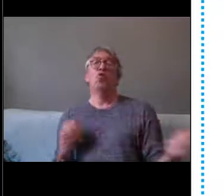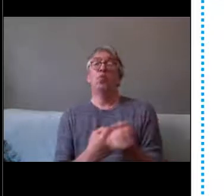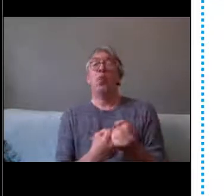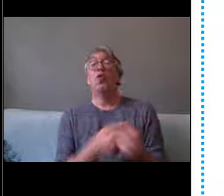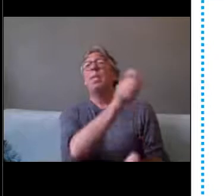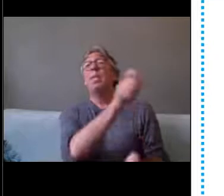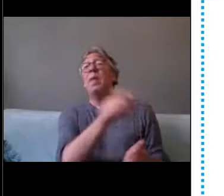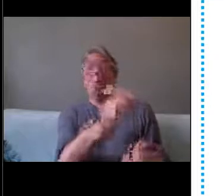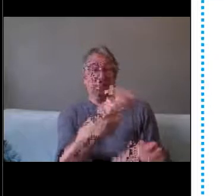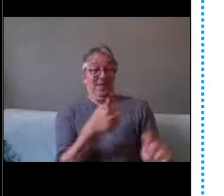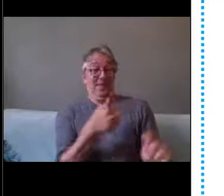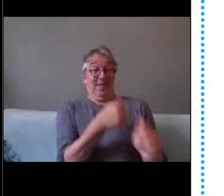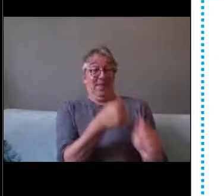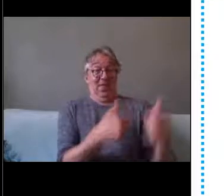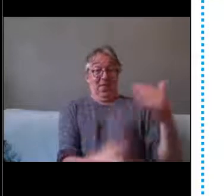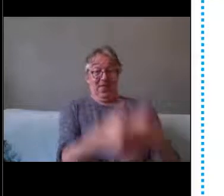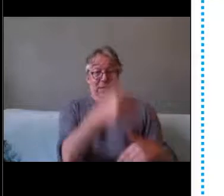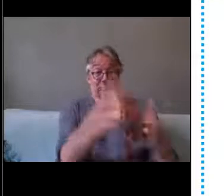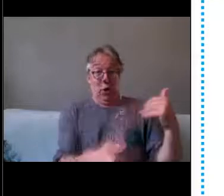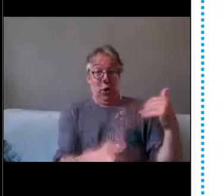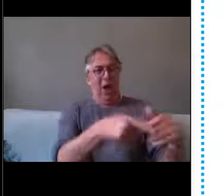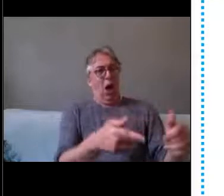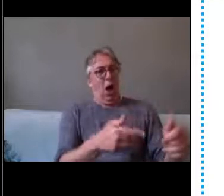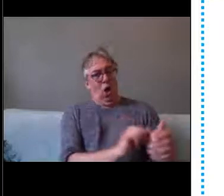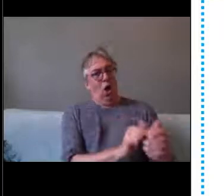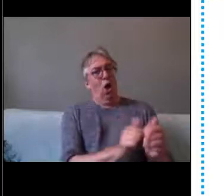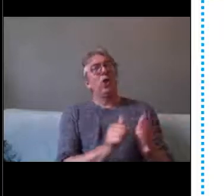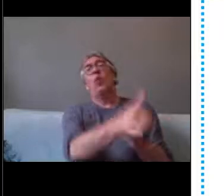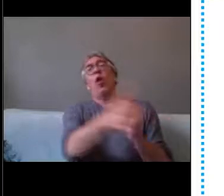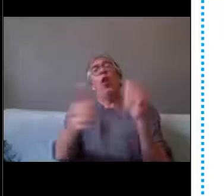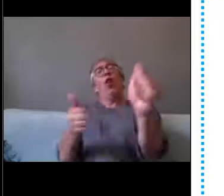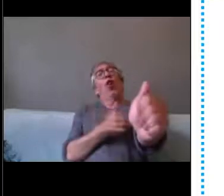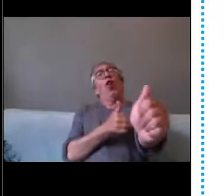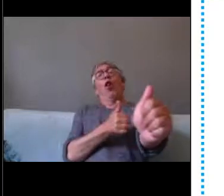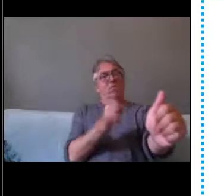as active players towards sustainable development.